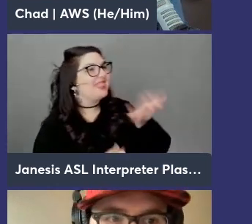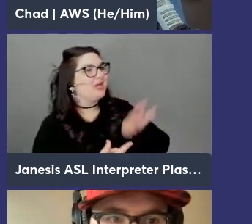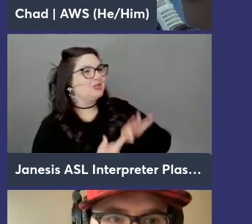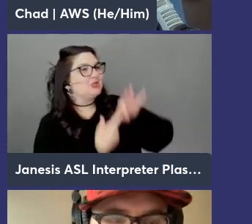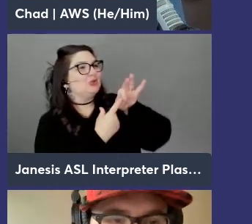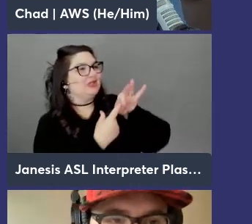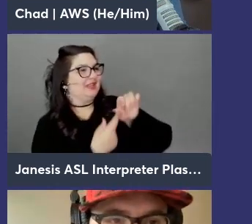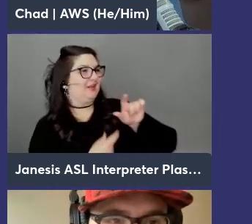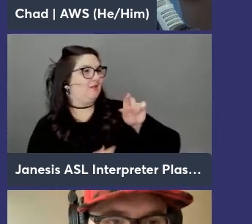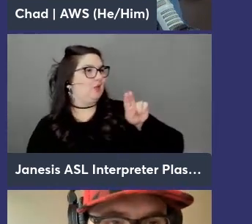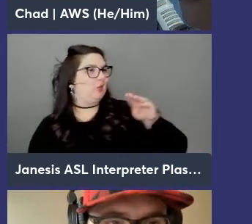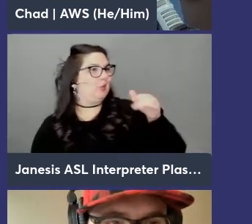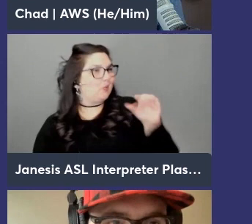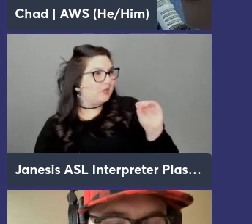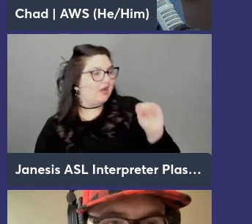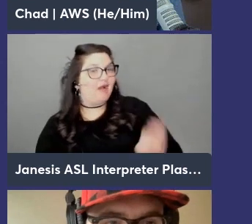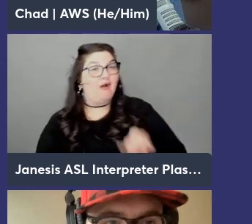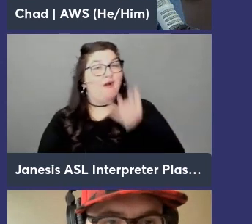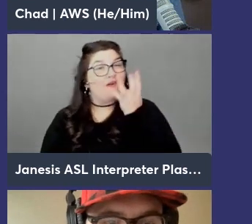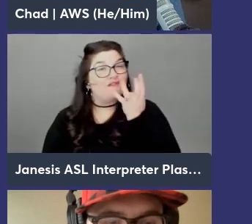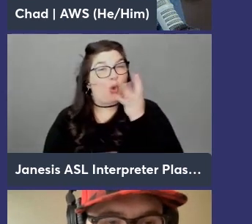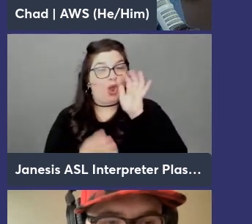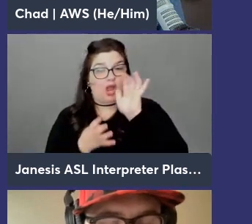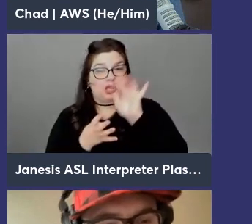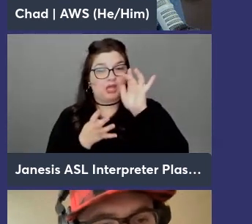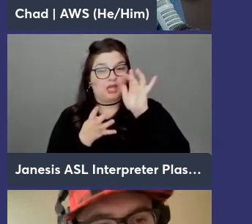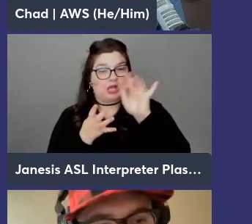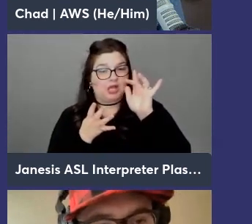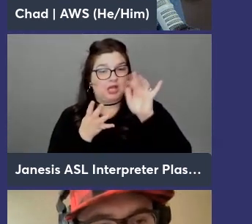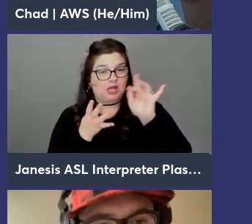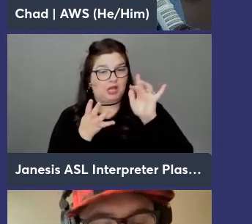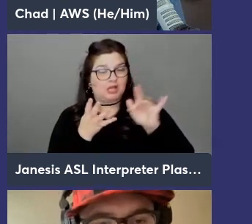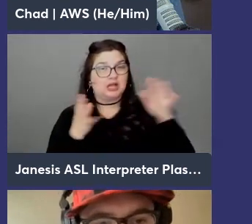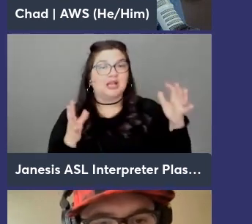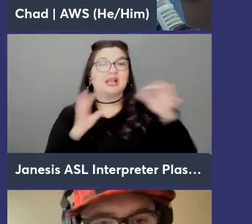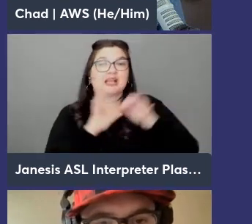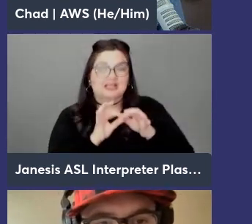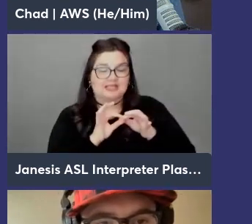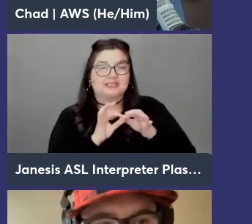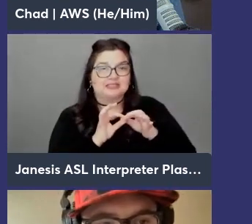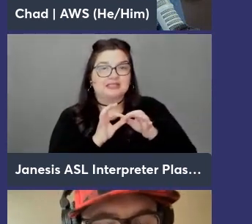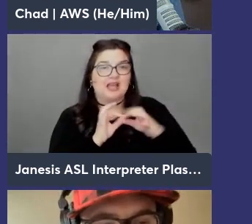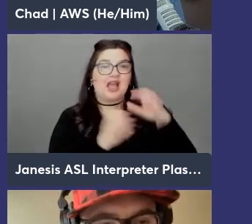It's four clicks to connect, we're basically using a cloud formation deployed using an iron mold,